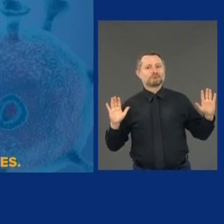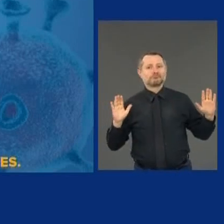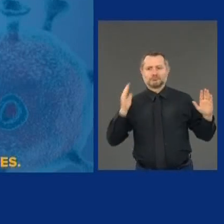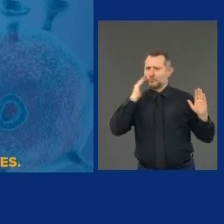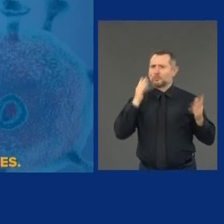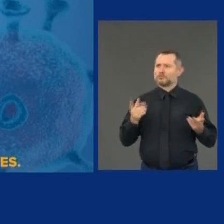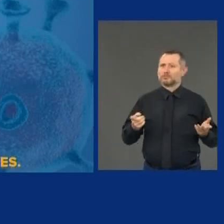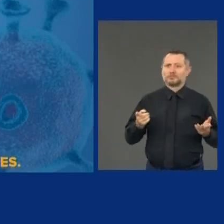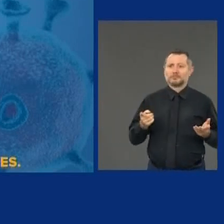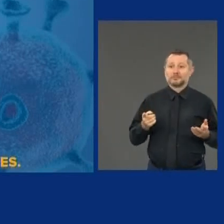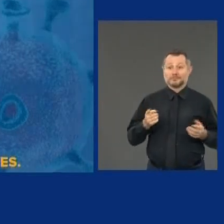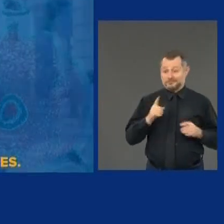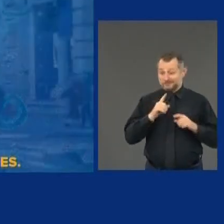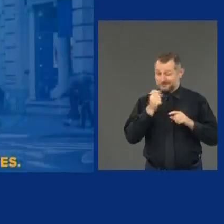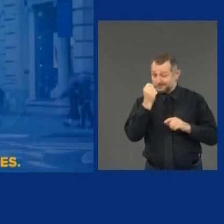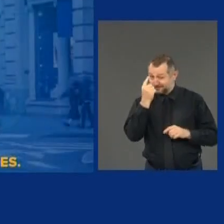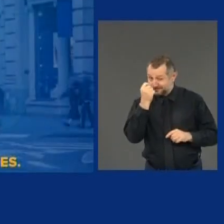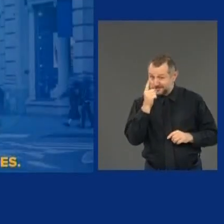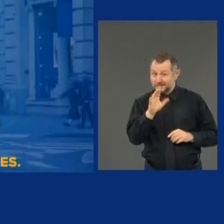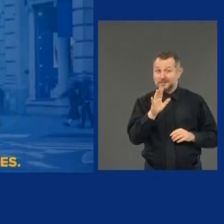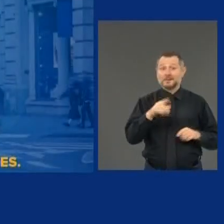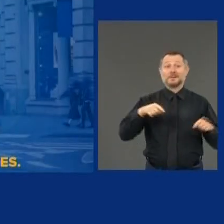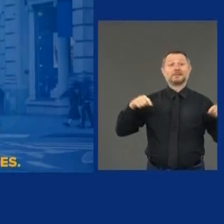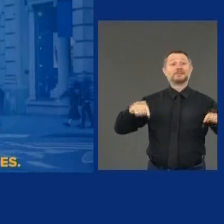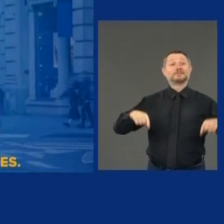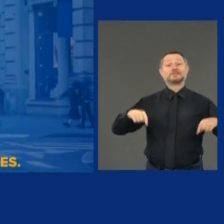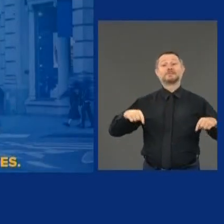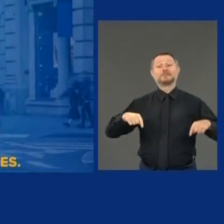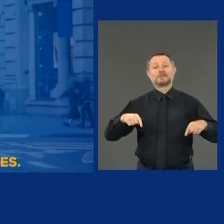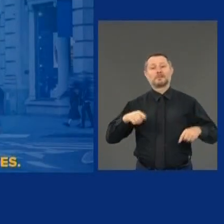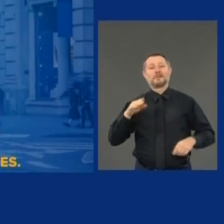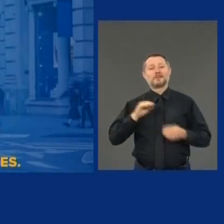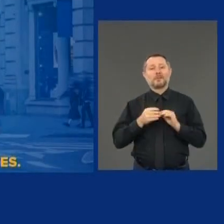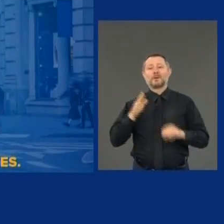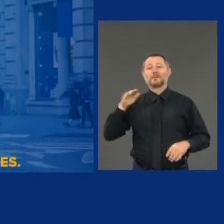AND THEY DISMISSED THE POLITICS. BUT, WE ARE THE EXCEPTION. TO DATE WE'RE THE EXCEPTION.